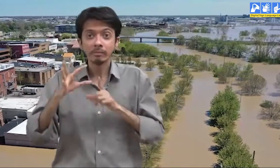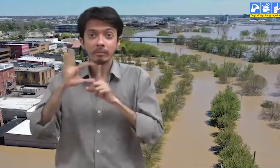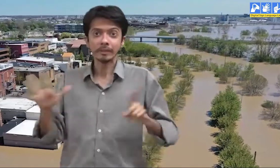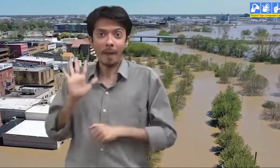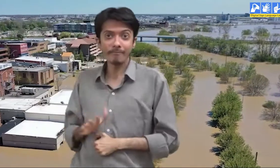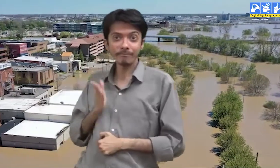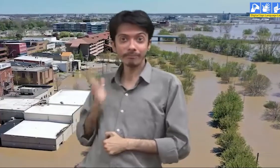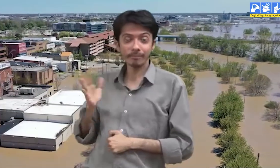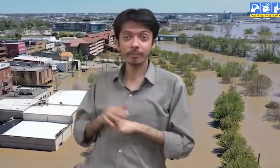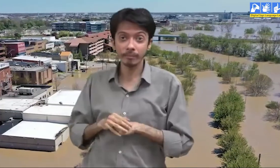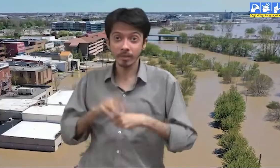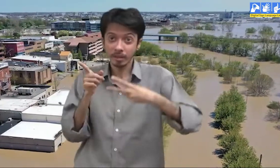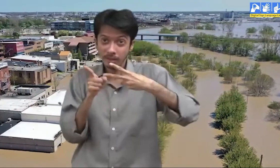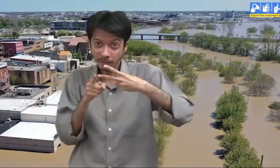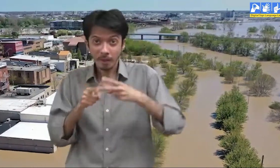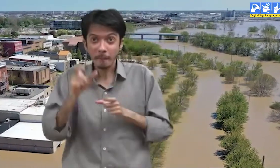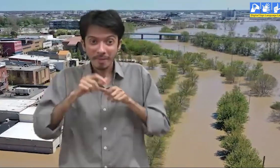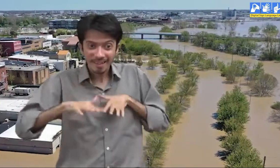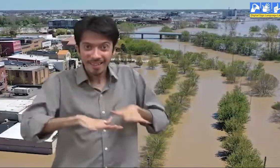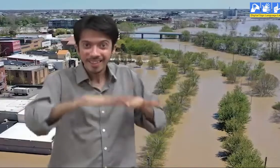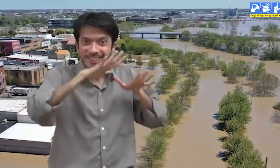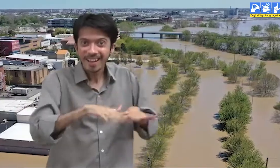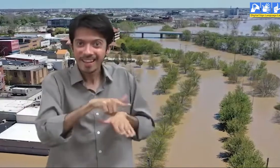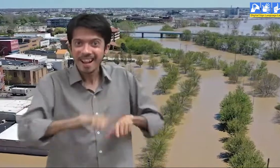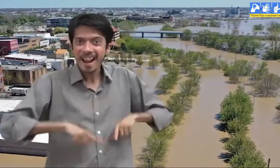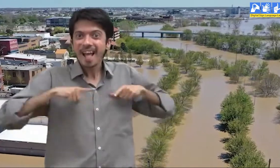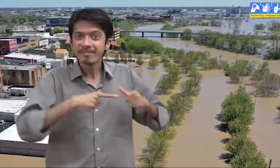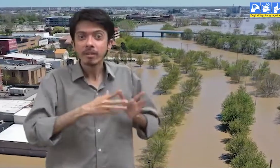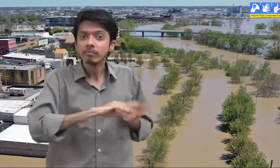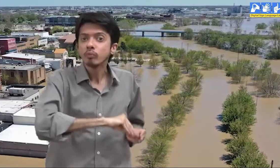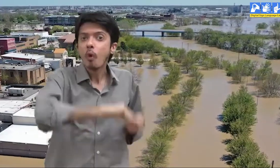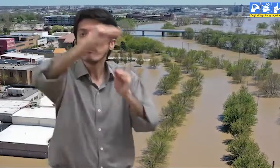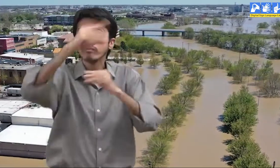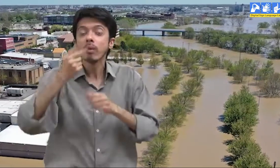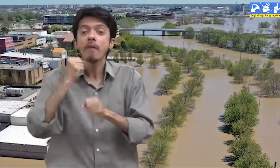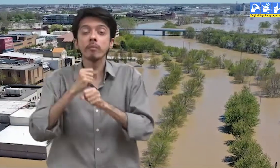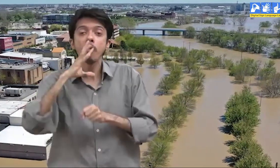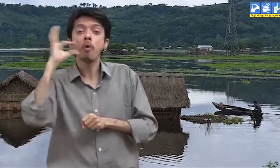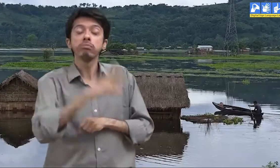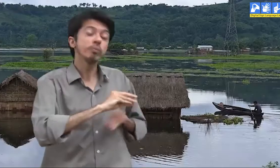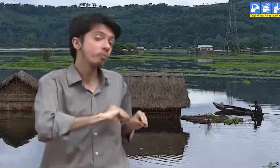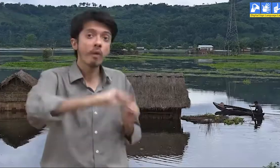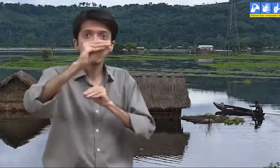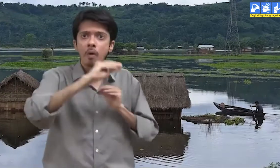and the natural properties will be damaged. Another disadvantage of construction of dams is people may